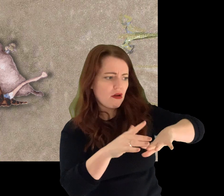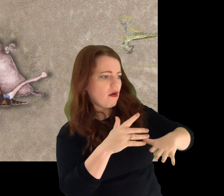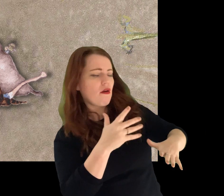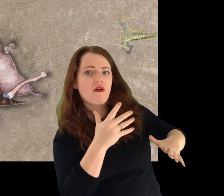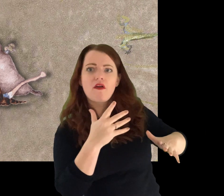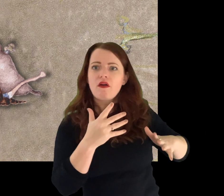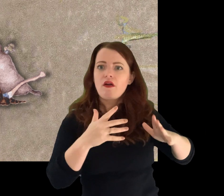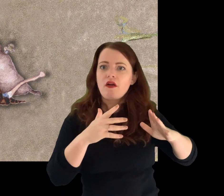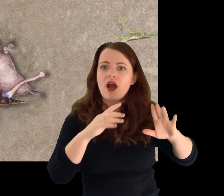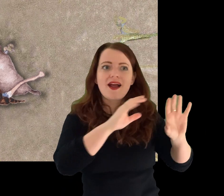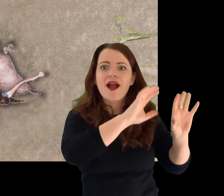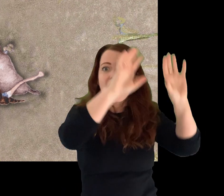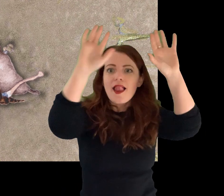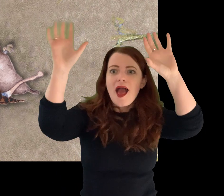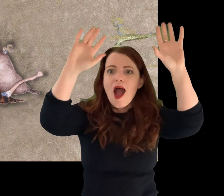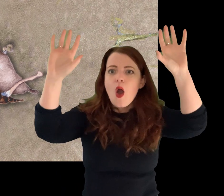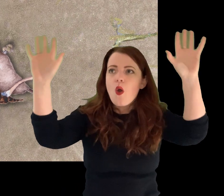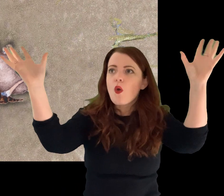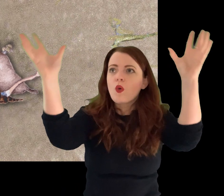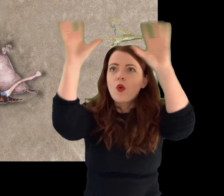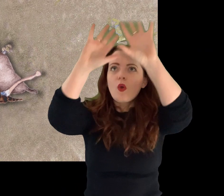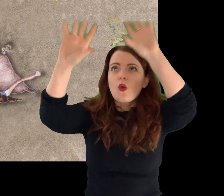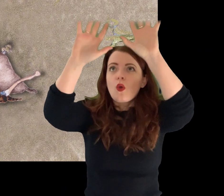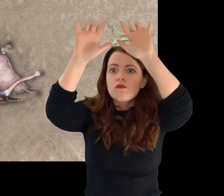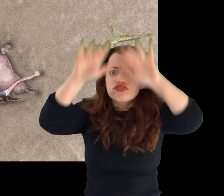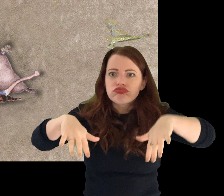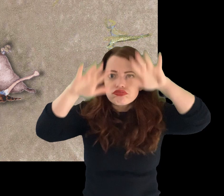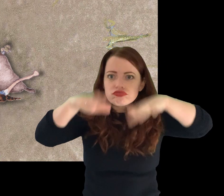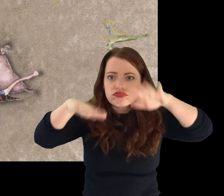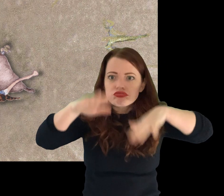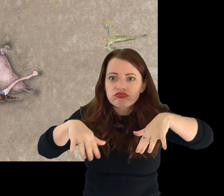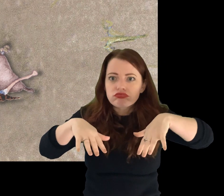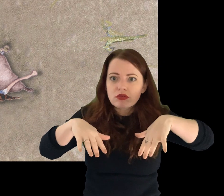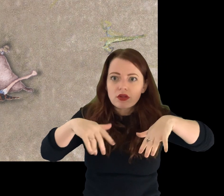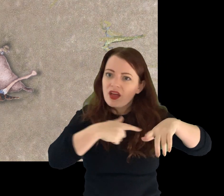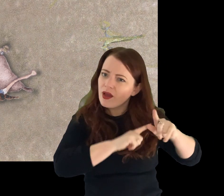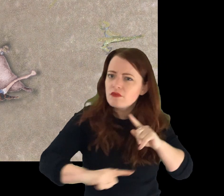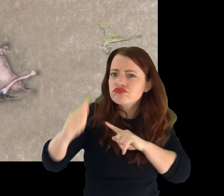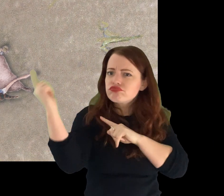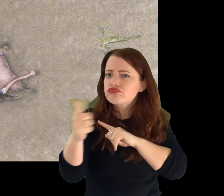and as a solitary cloud began to rain upon them up, up, up over the moon then flashing back down